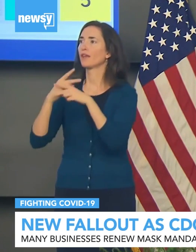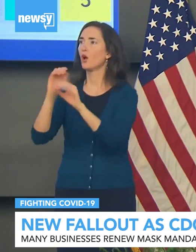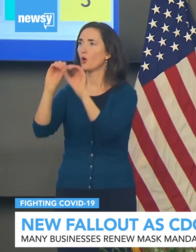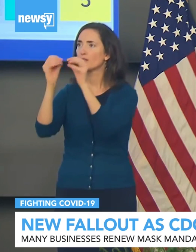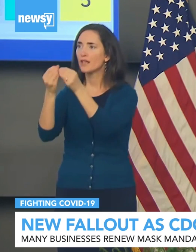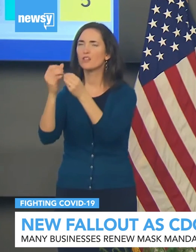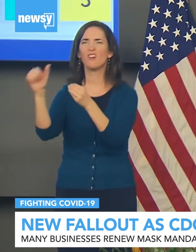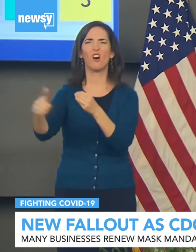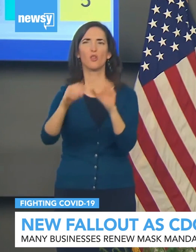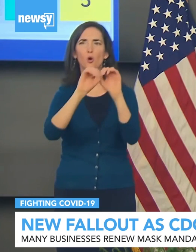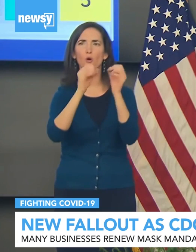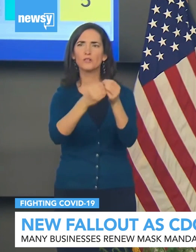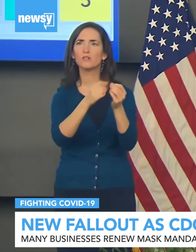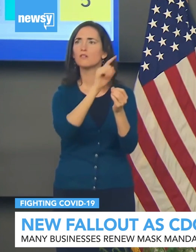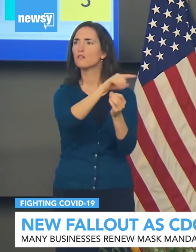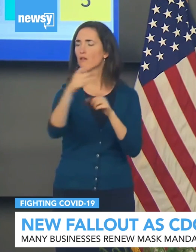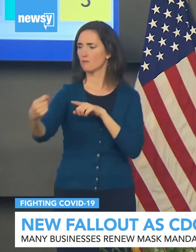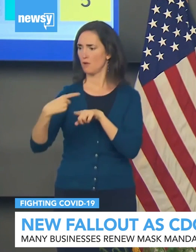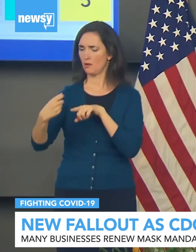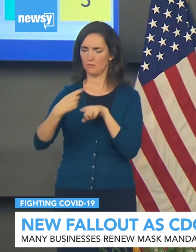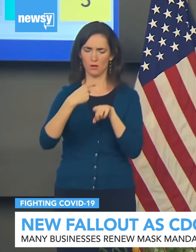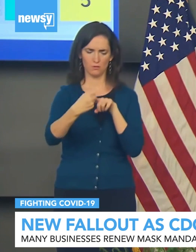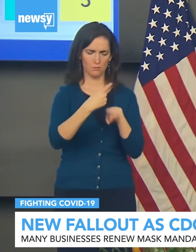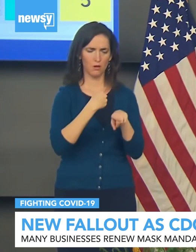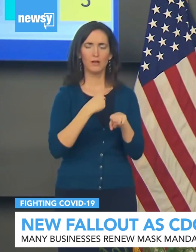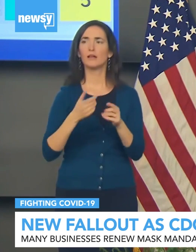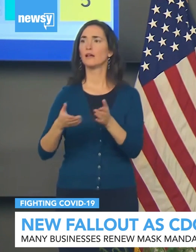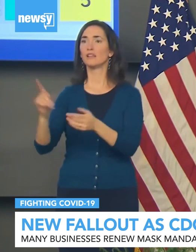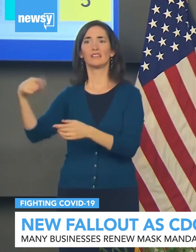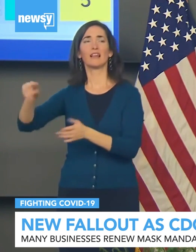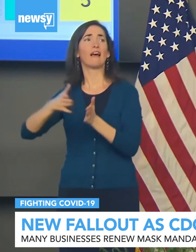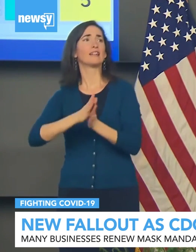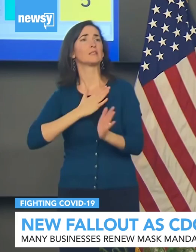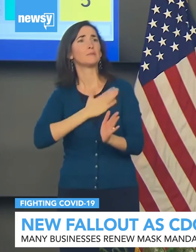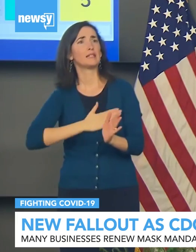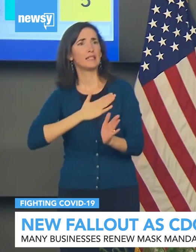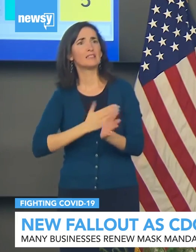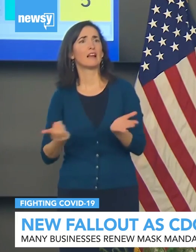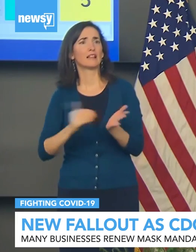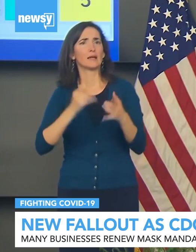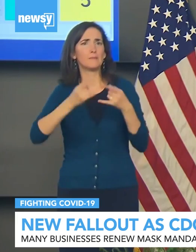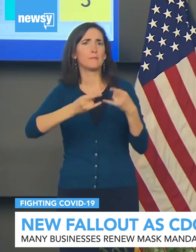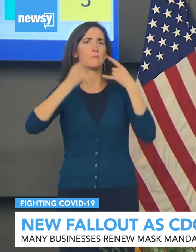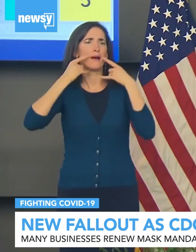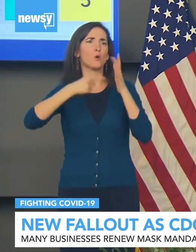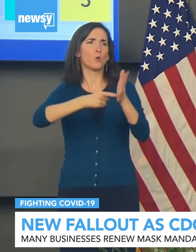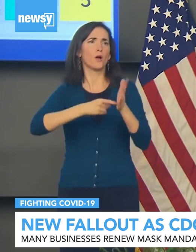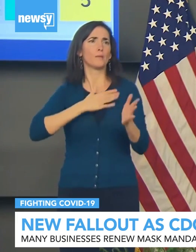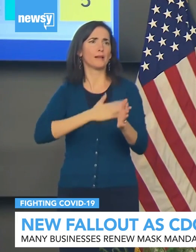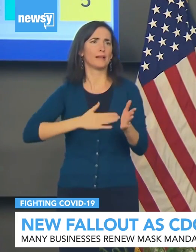entities to reinstate a s